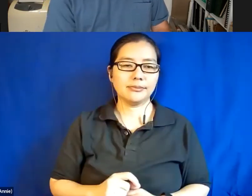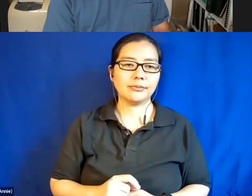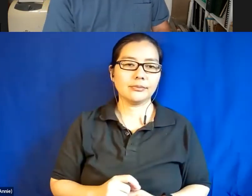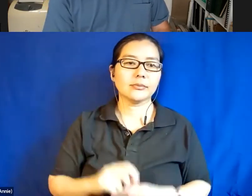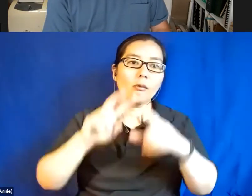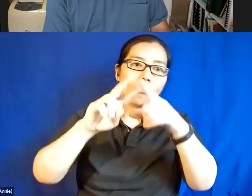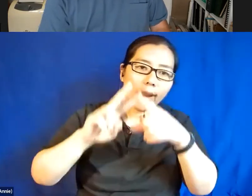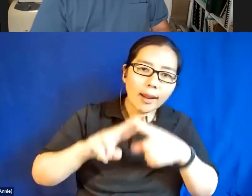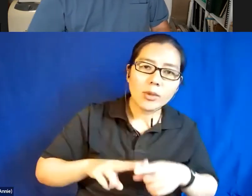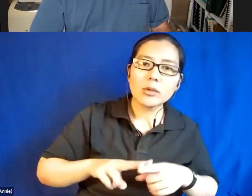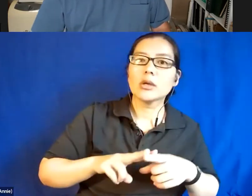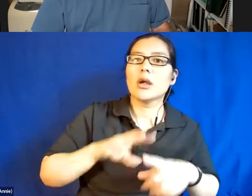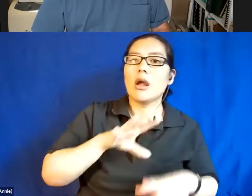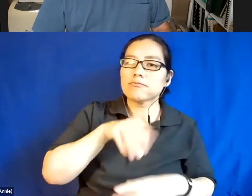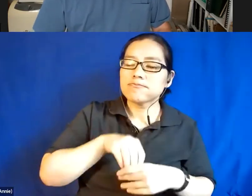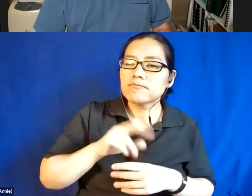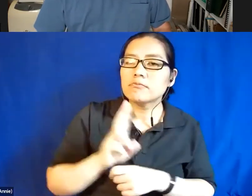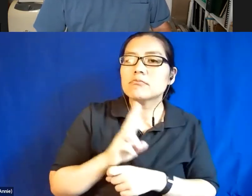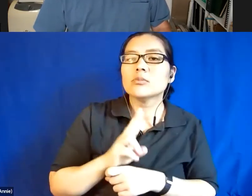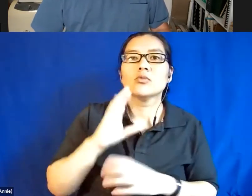vocabulary used for communicating speed